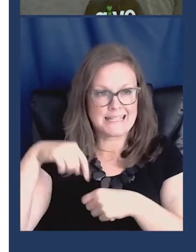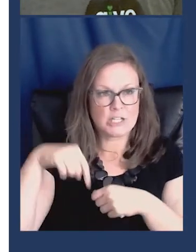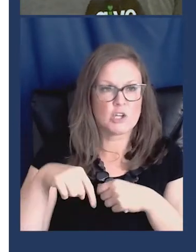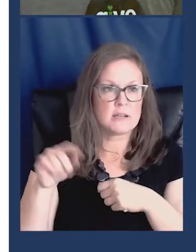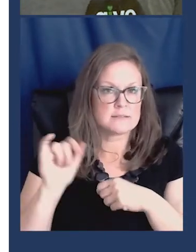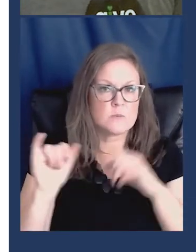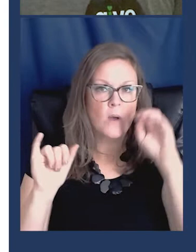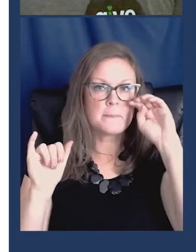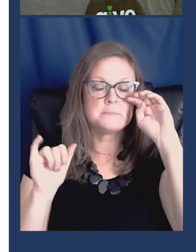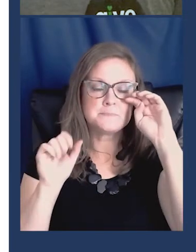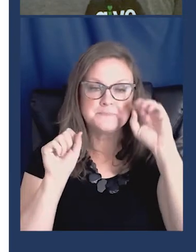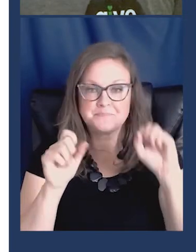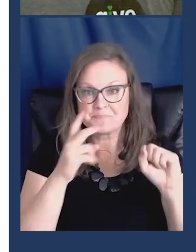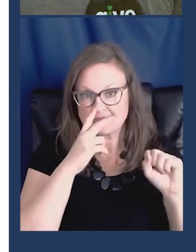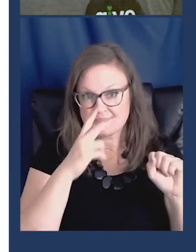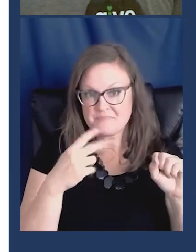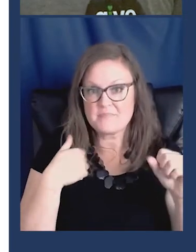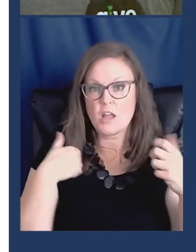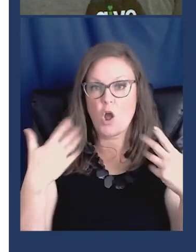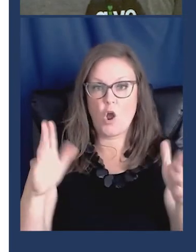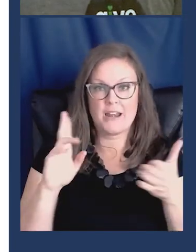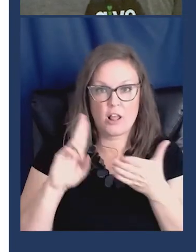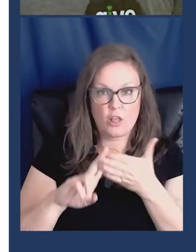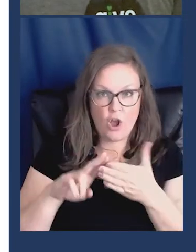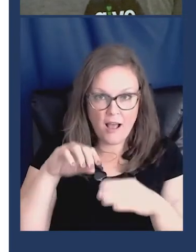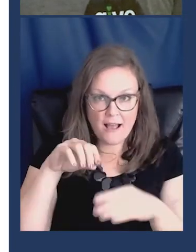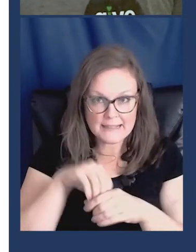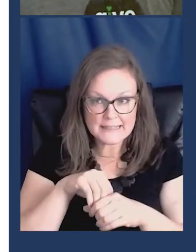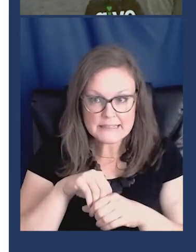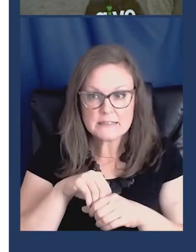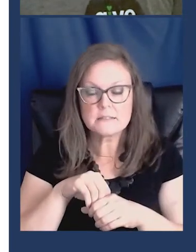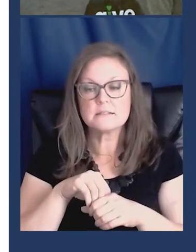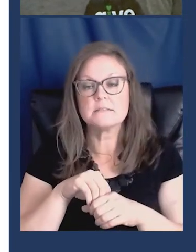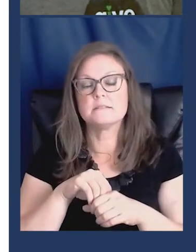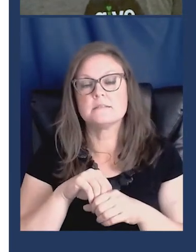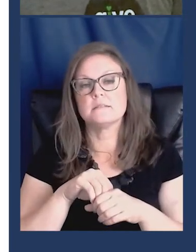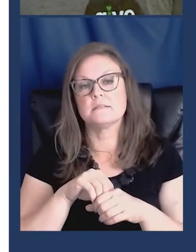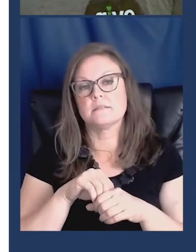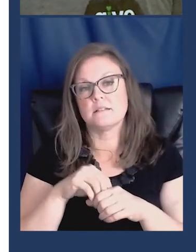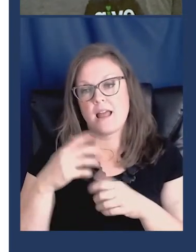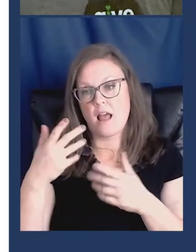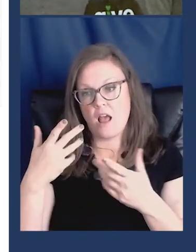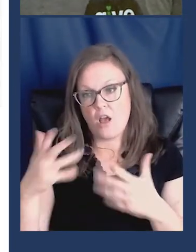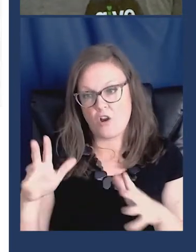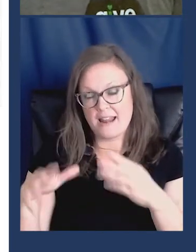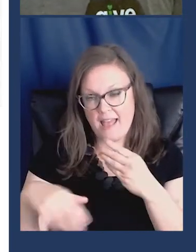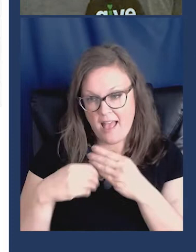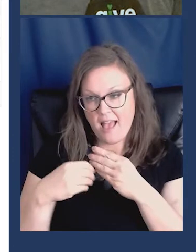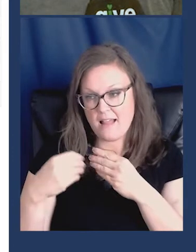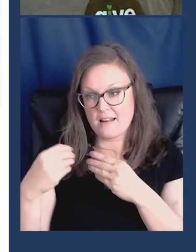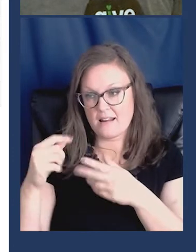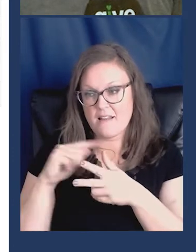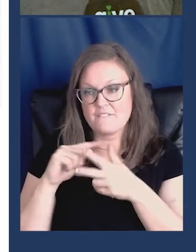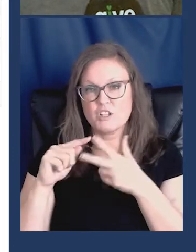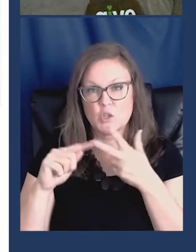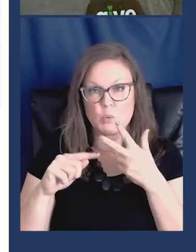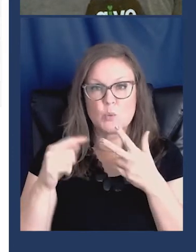You can see I've already logged in a few players over here.